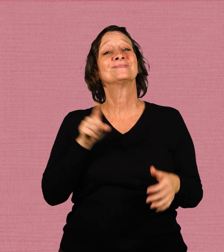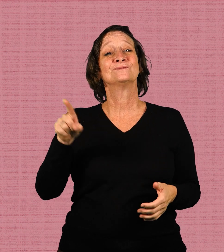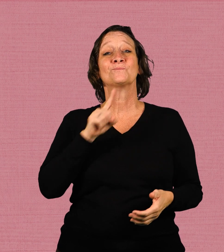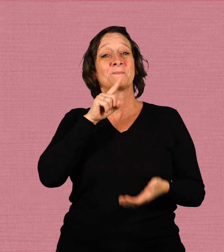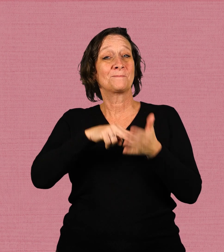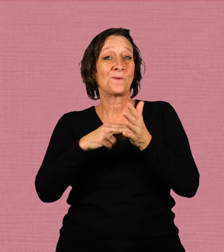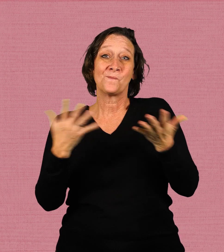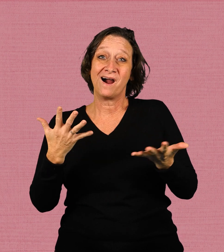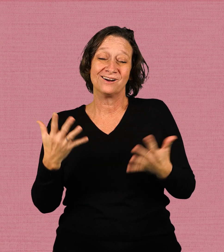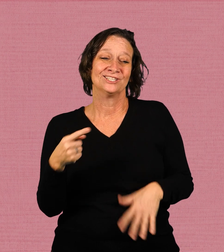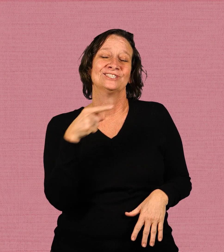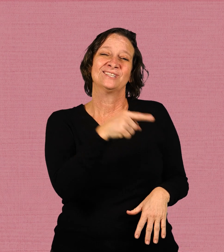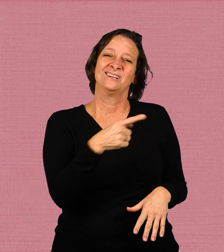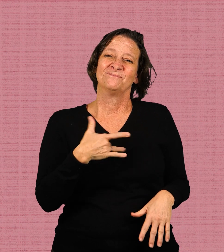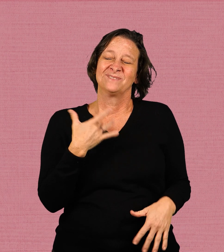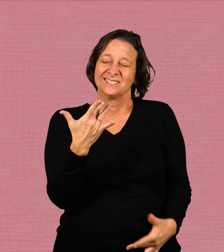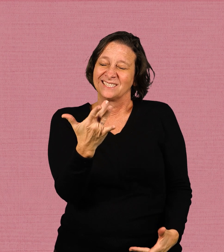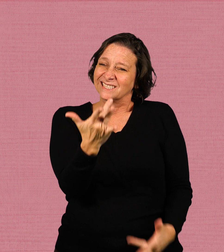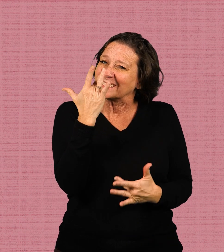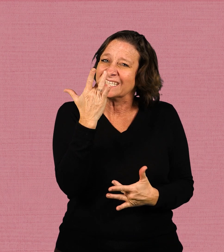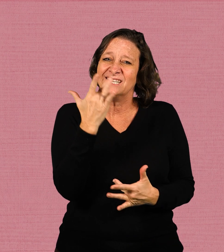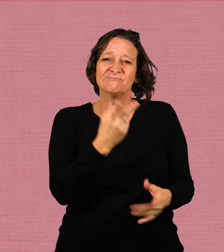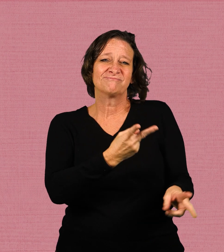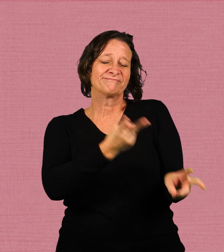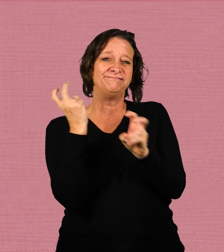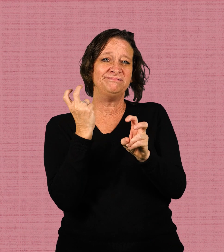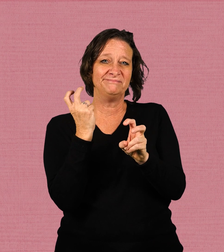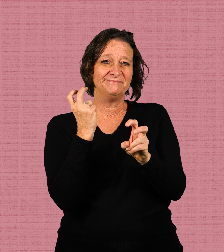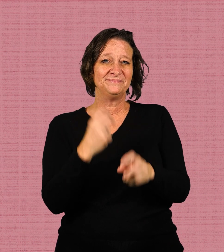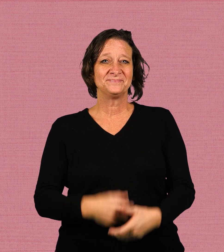she really means that she is feeling sick.